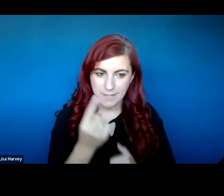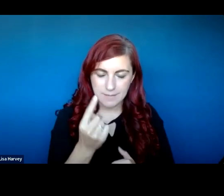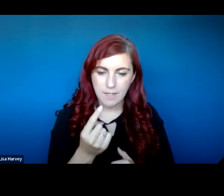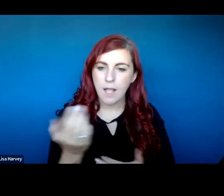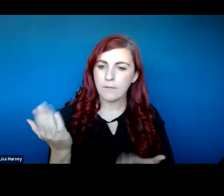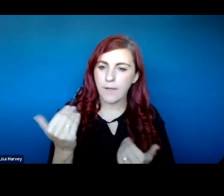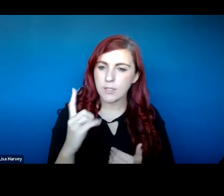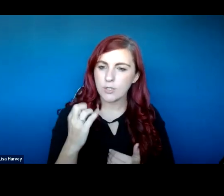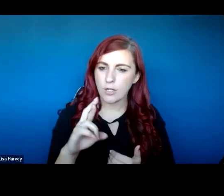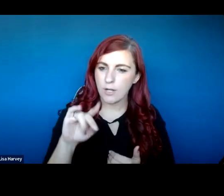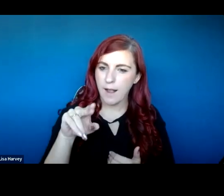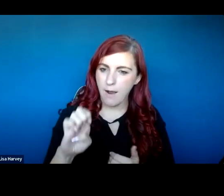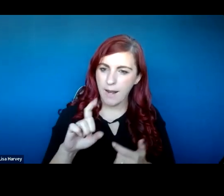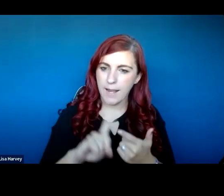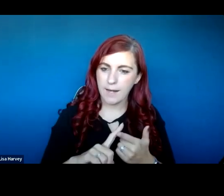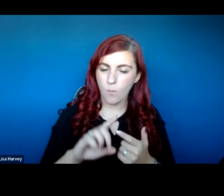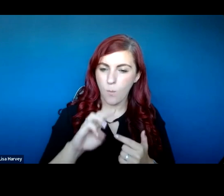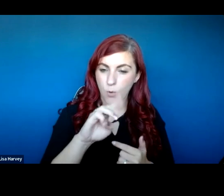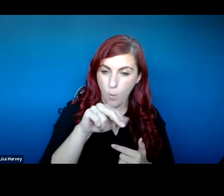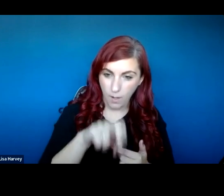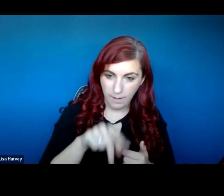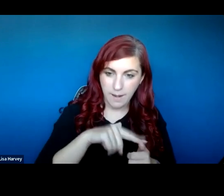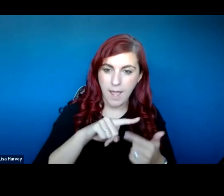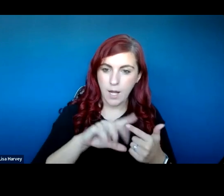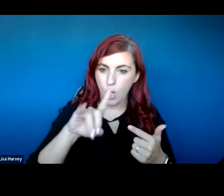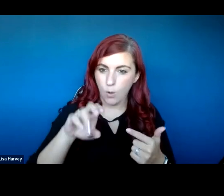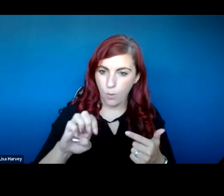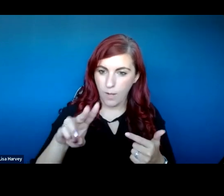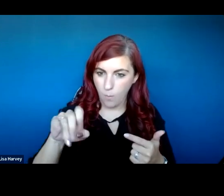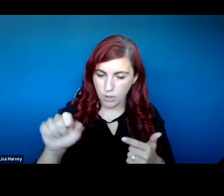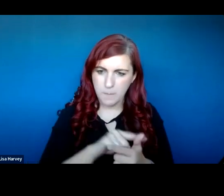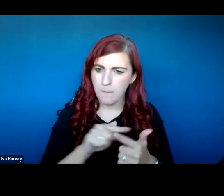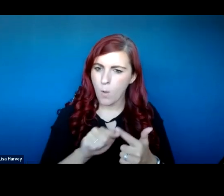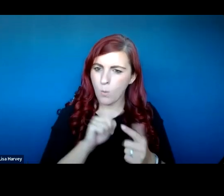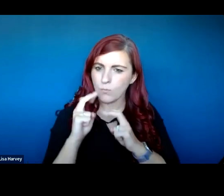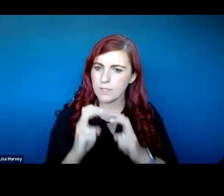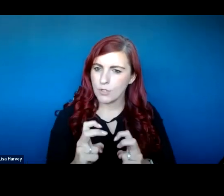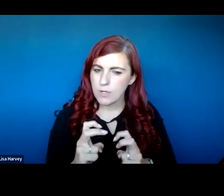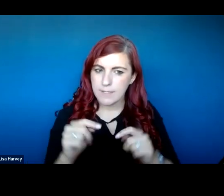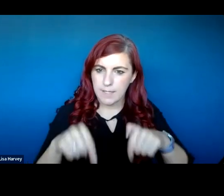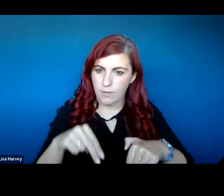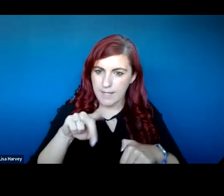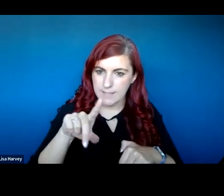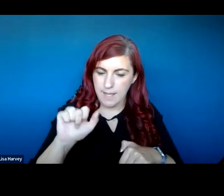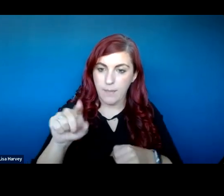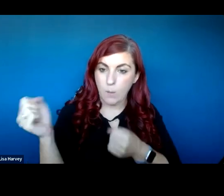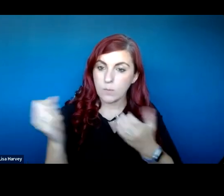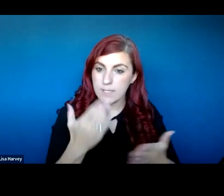Dr Chloe Walsh, who are senior research officers here at the NDA, to present some of the survey findings.